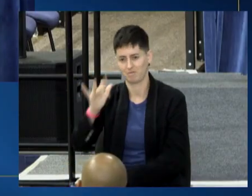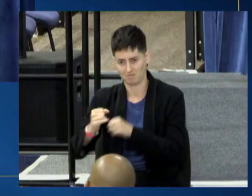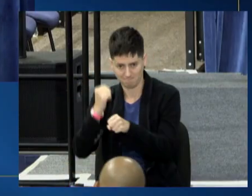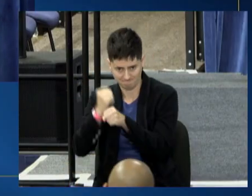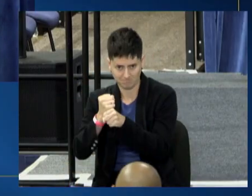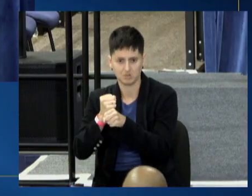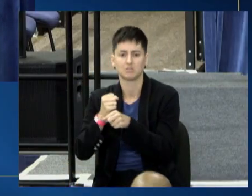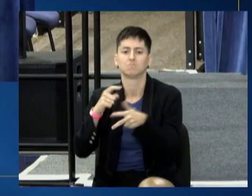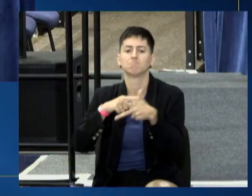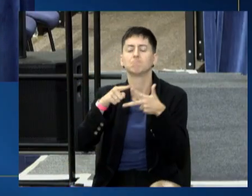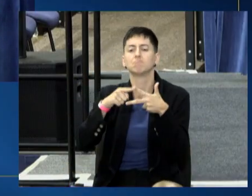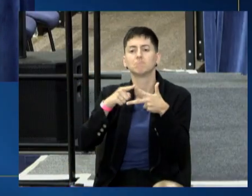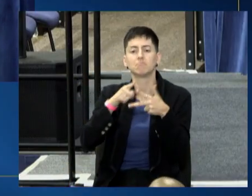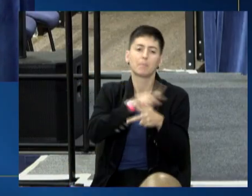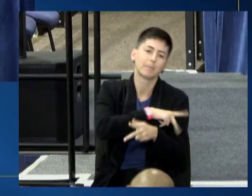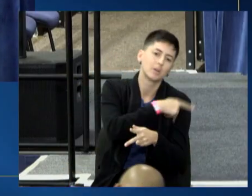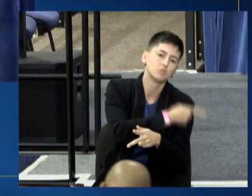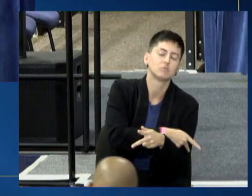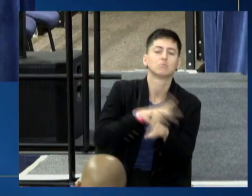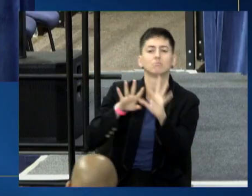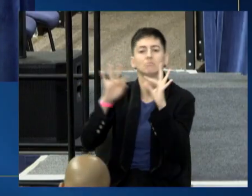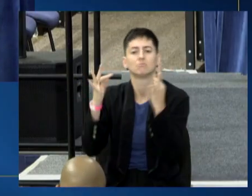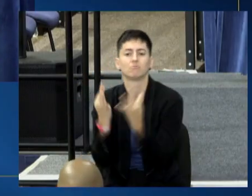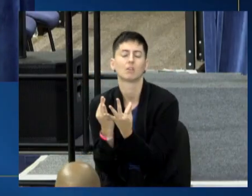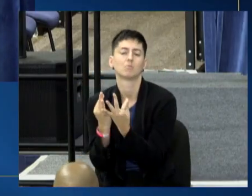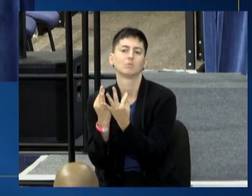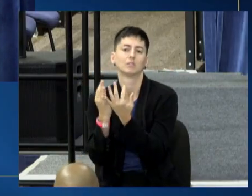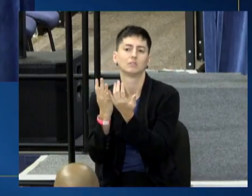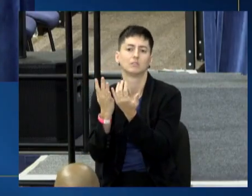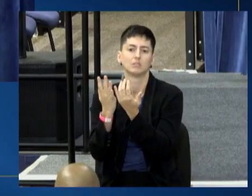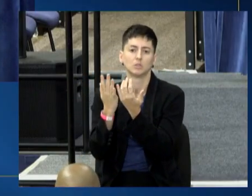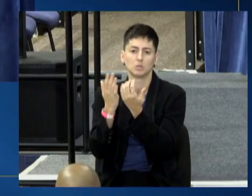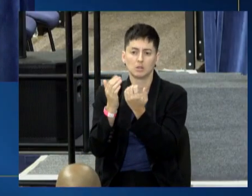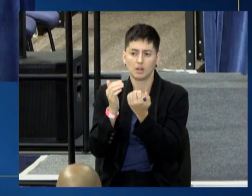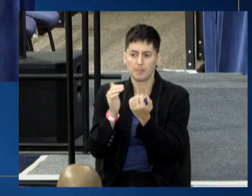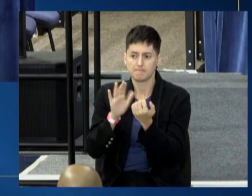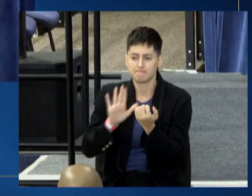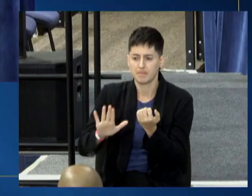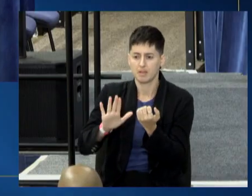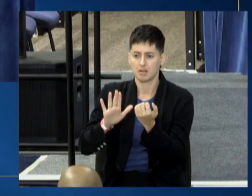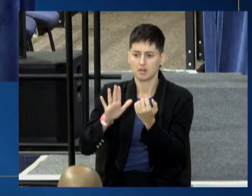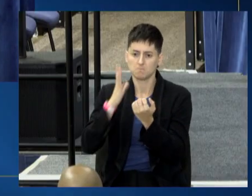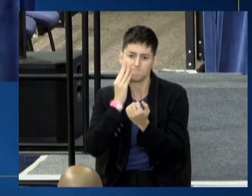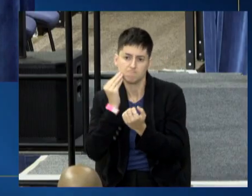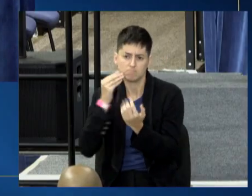challenges as they go through a cancer diagnosis treatment in the aftermath that often follows.